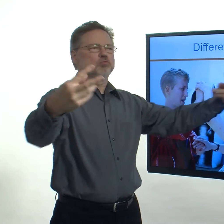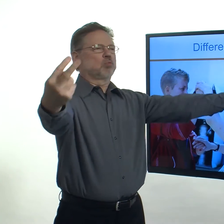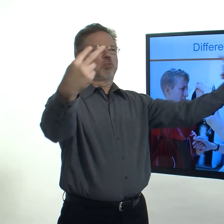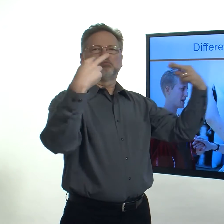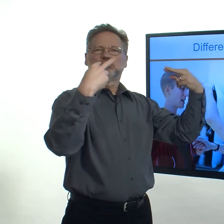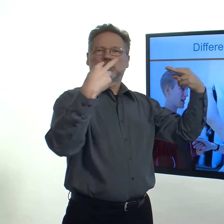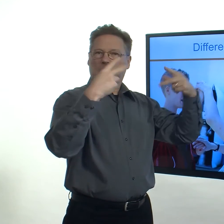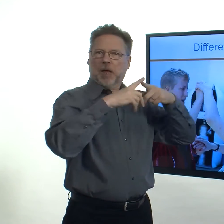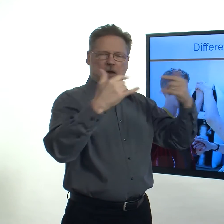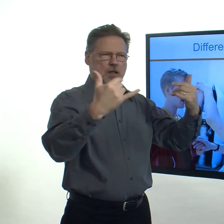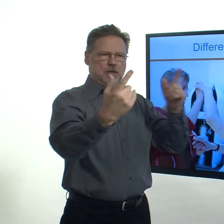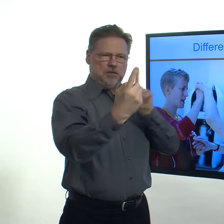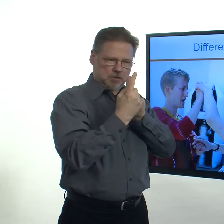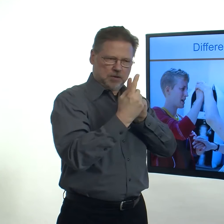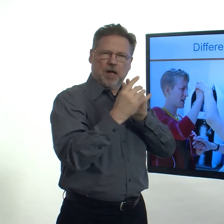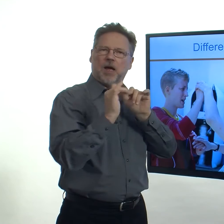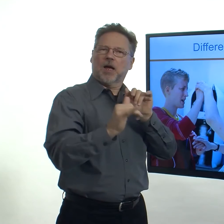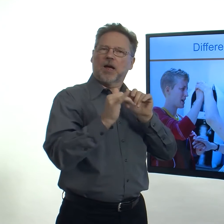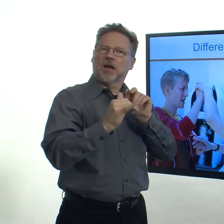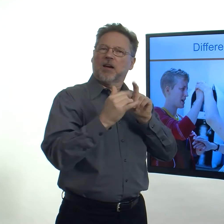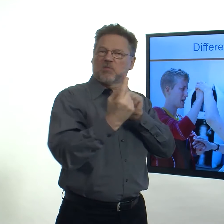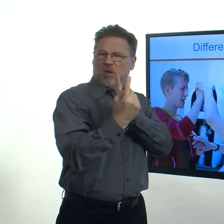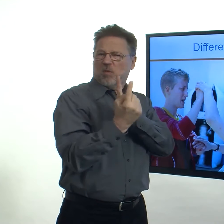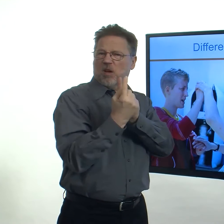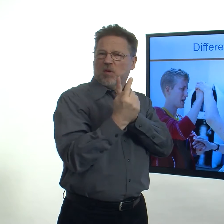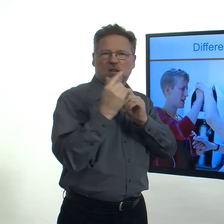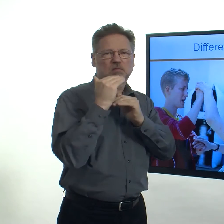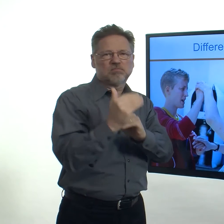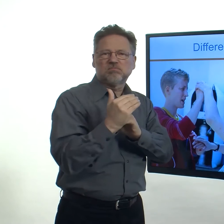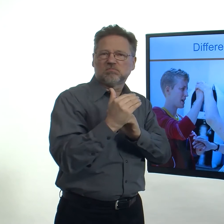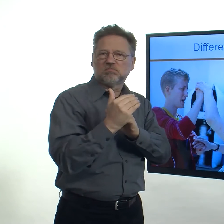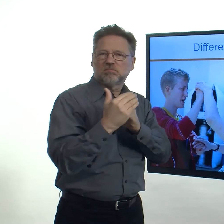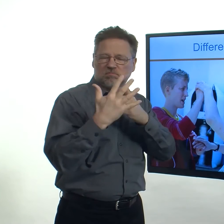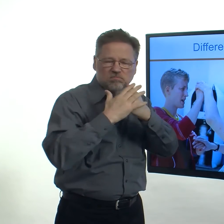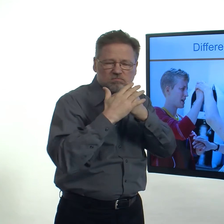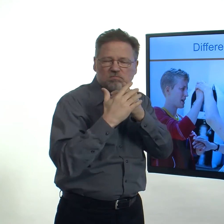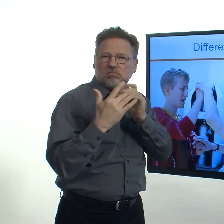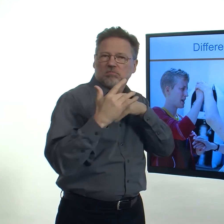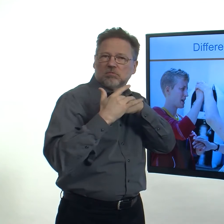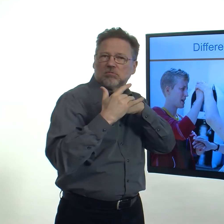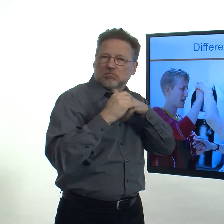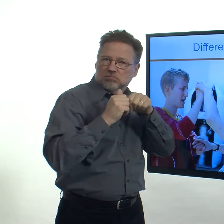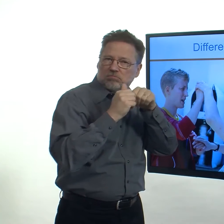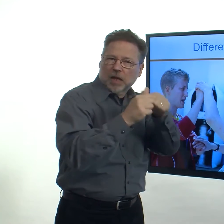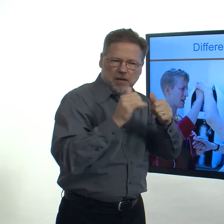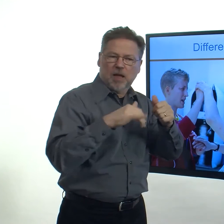sighted people, has to constrain space when using a tactile modality.